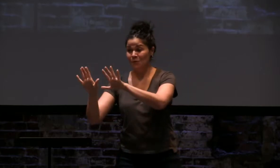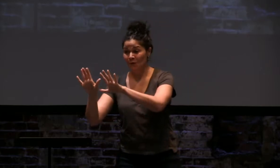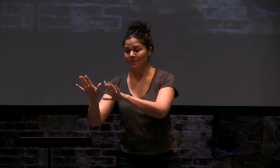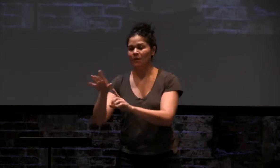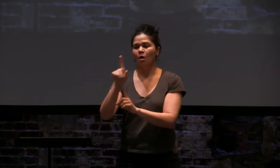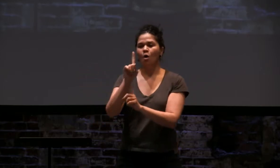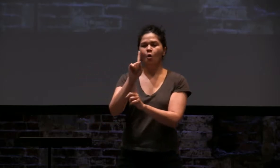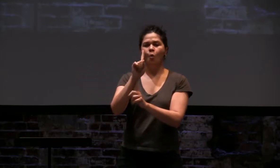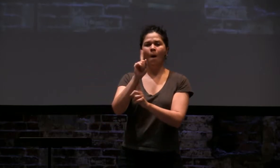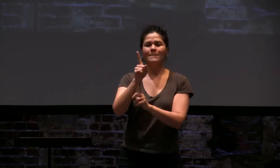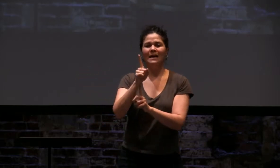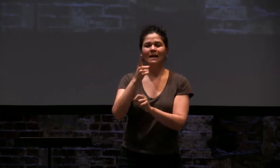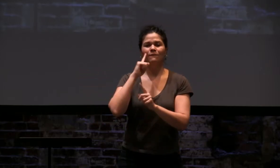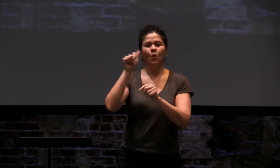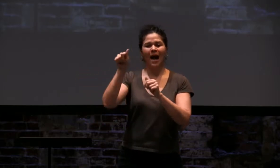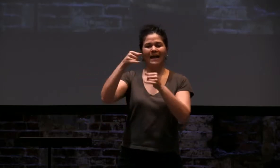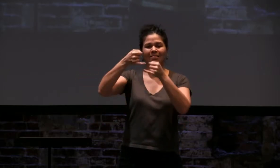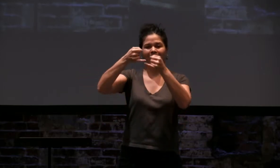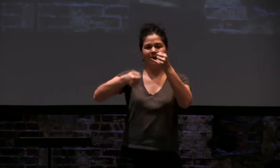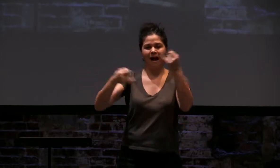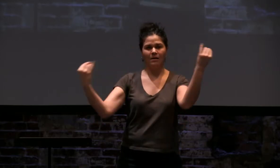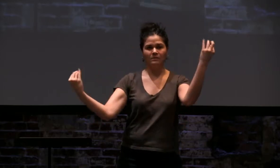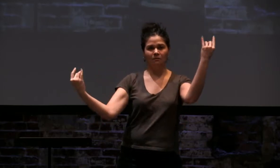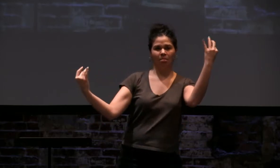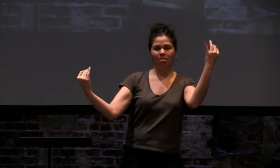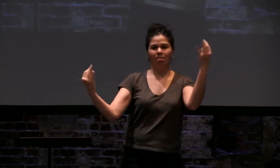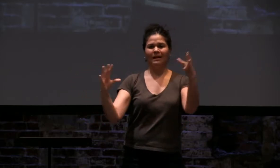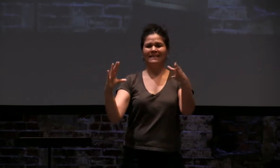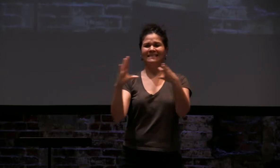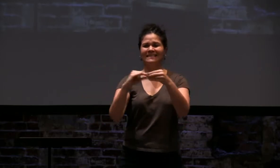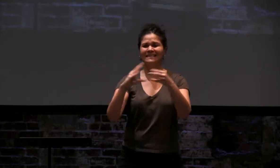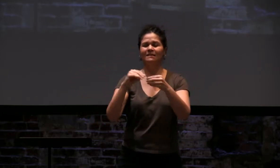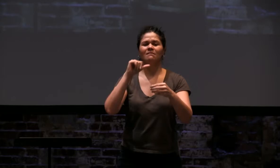What we will do next is stay in the same groups